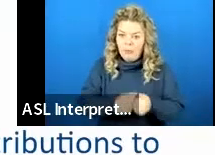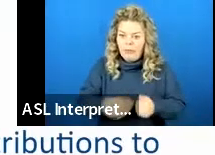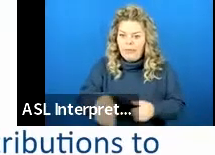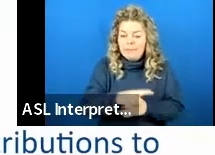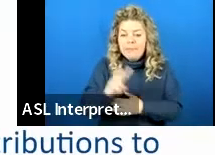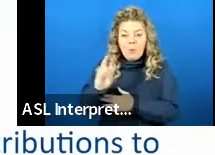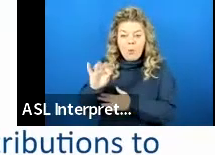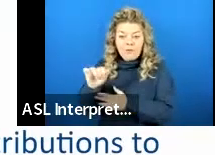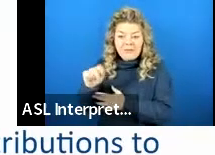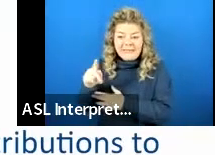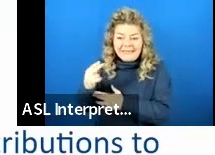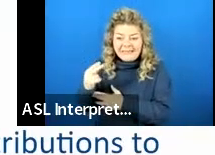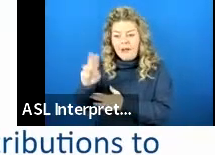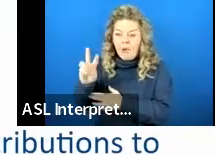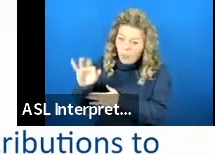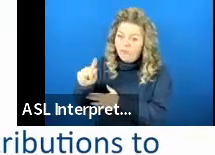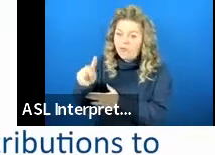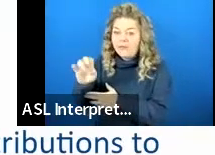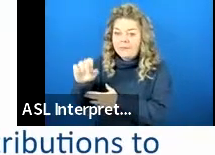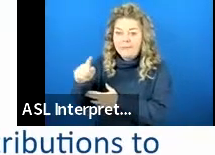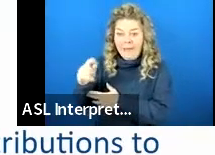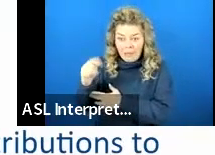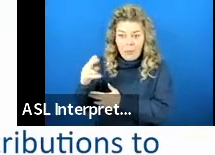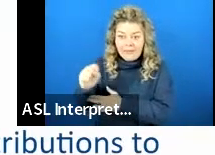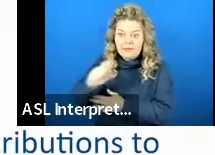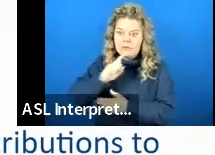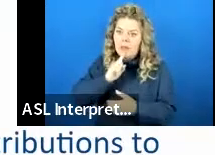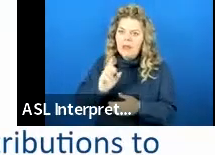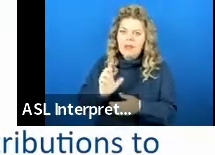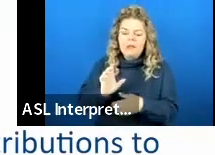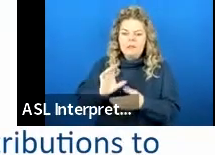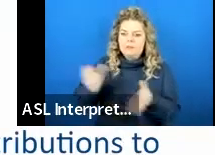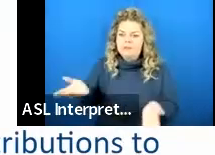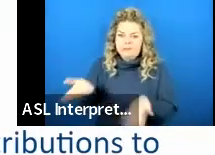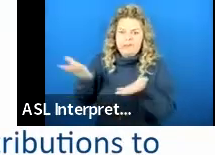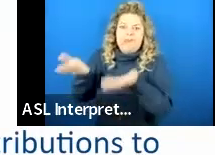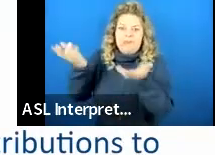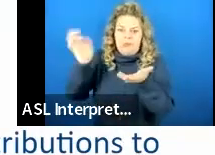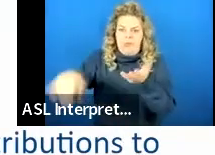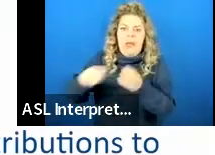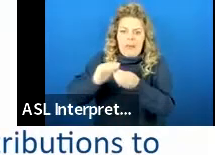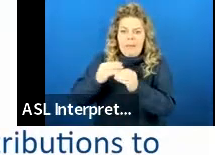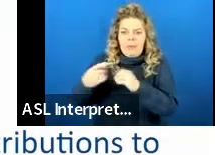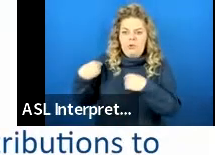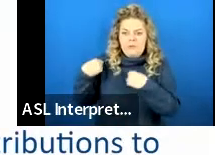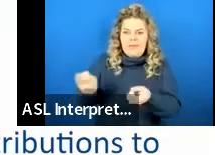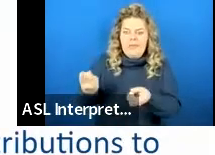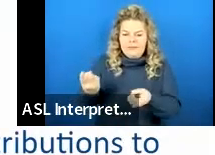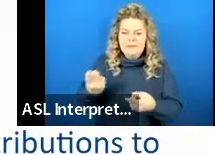six has contributed significantly to the diversity of U of M undergrads since it's launched during DEI 1.0